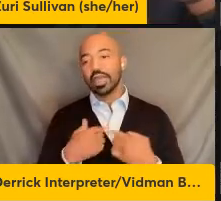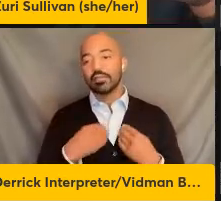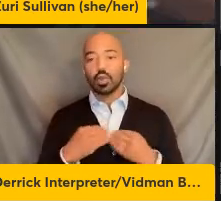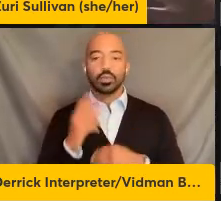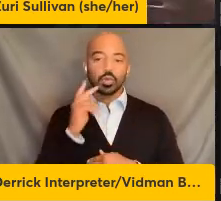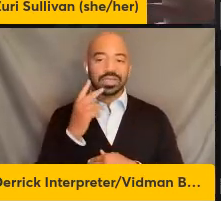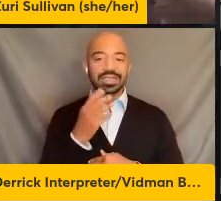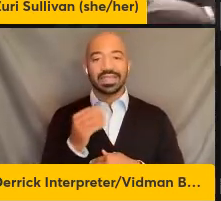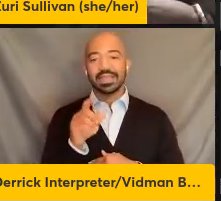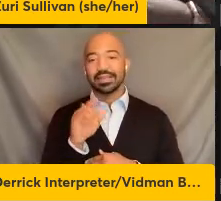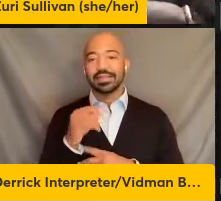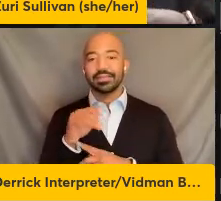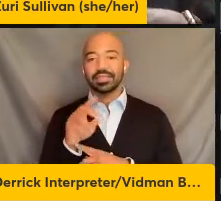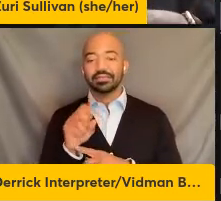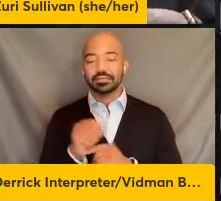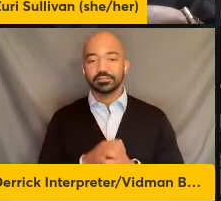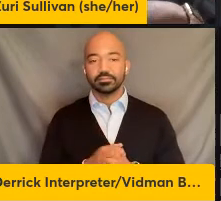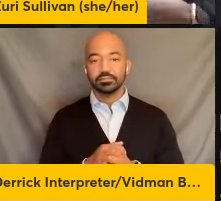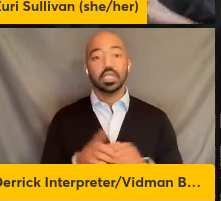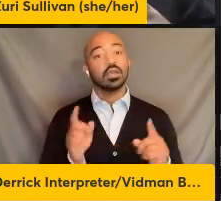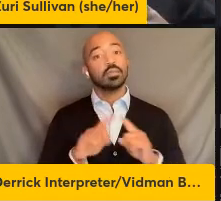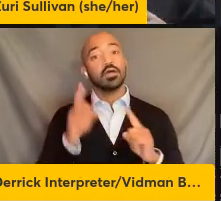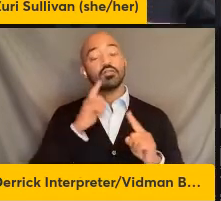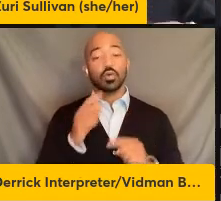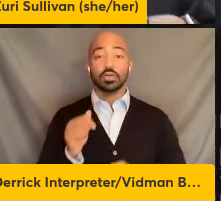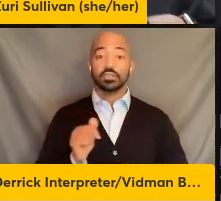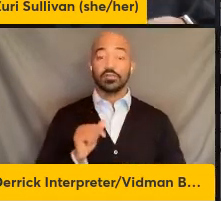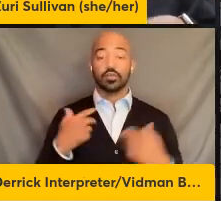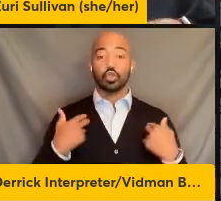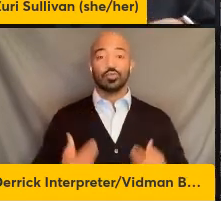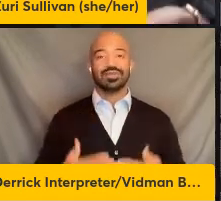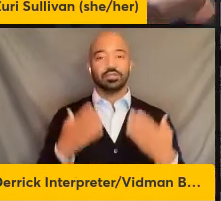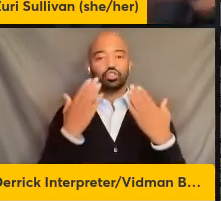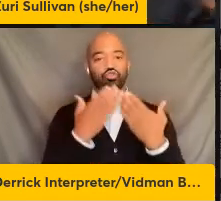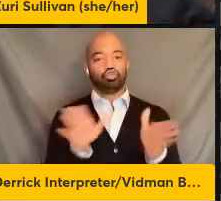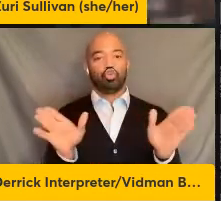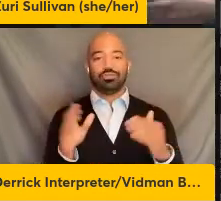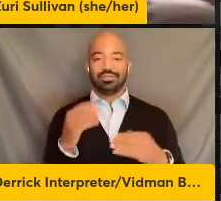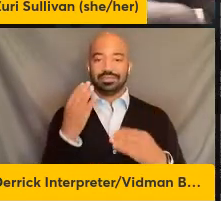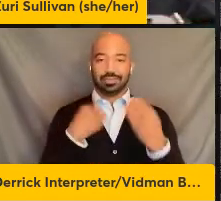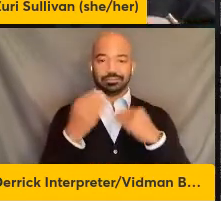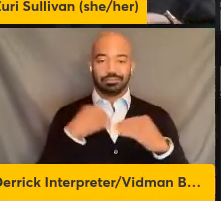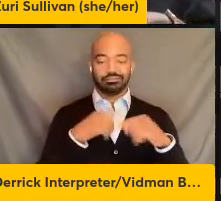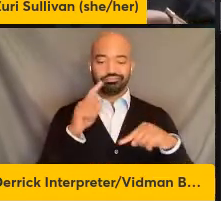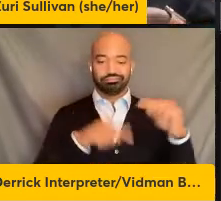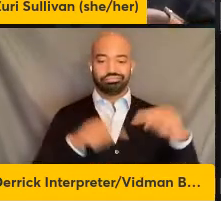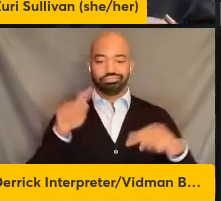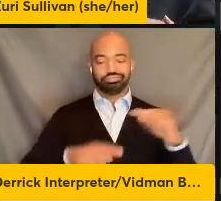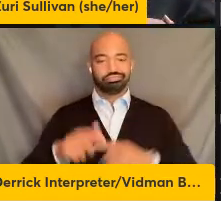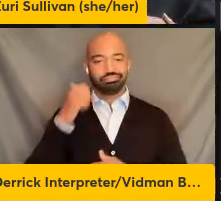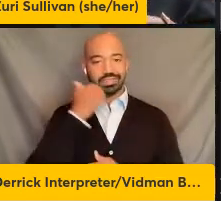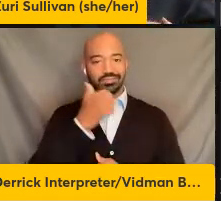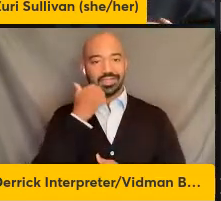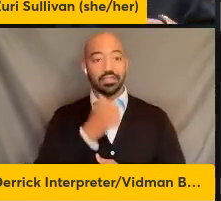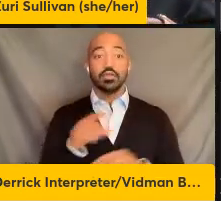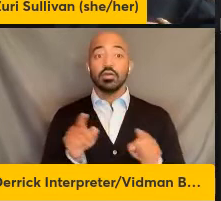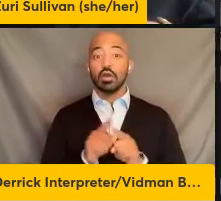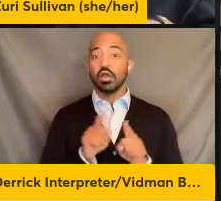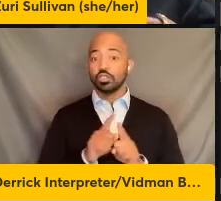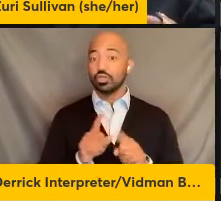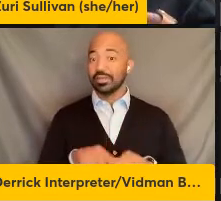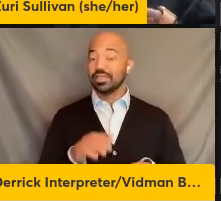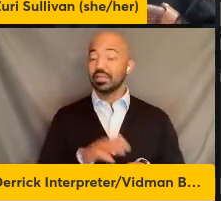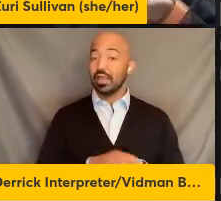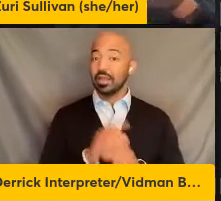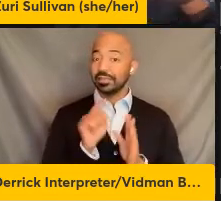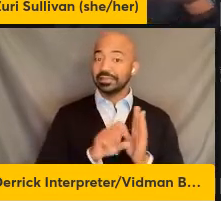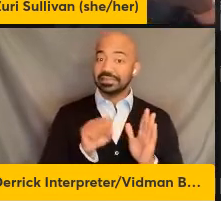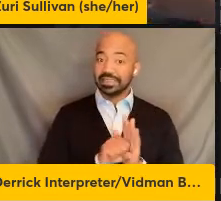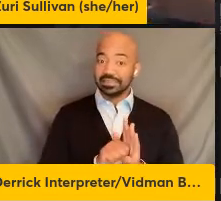what about for generalists like ourselves whose diets change on a day to day and seasonal and lifelong basis? We can't have